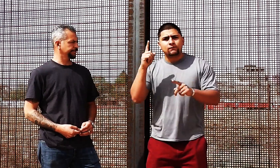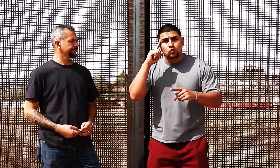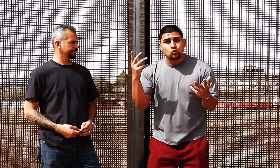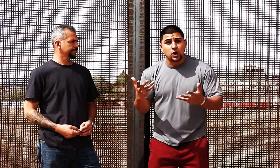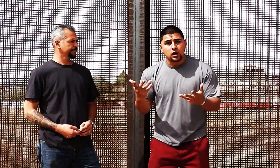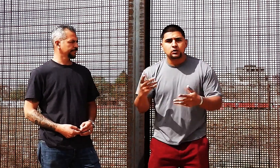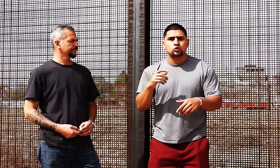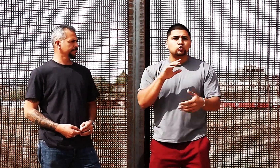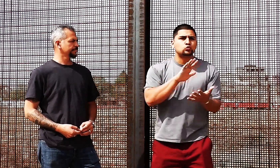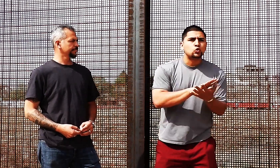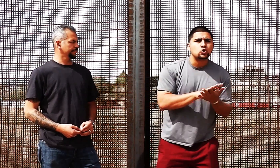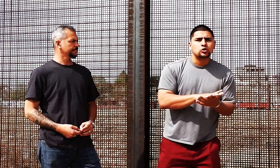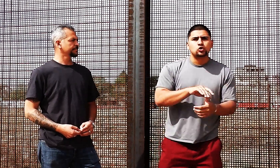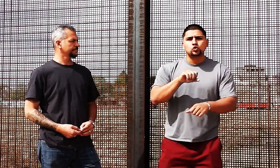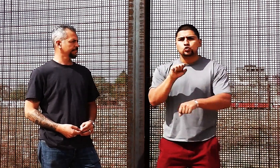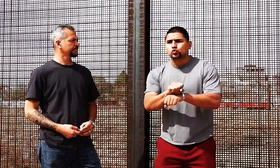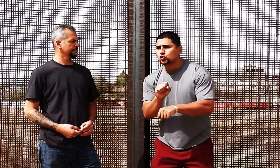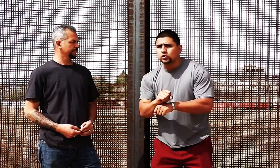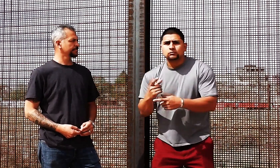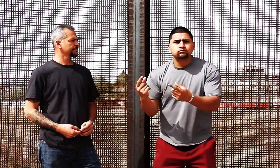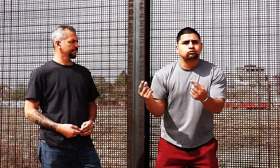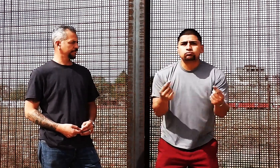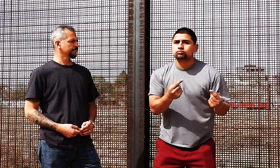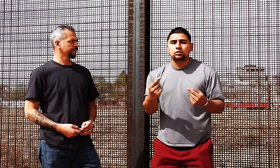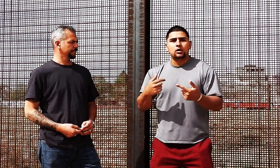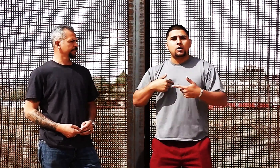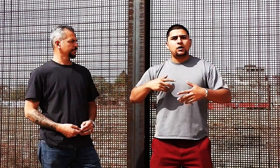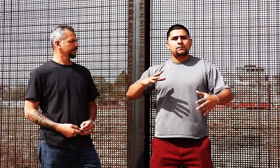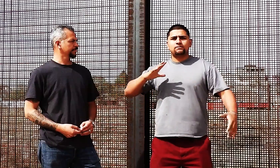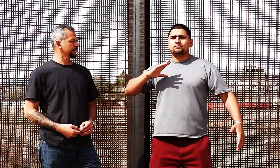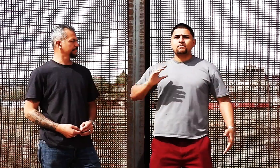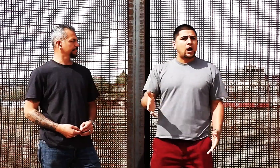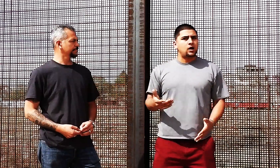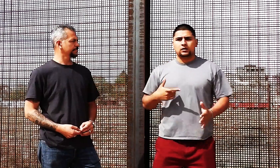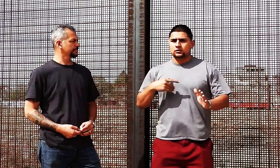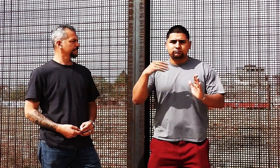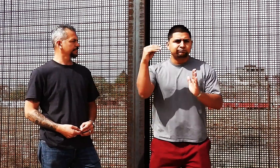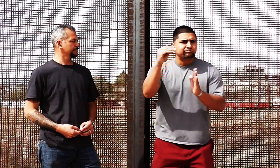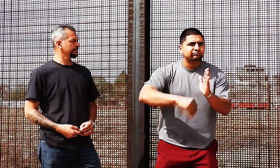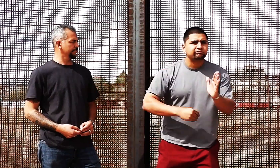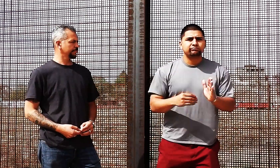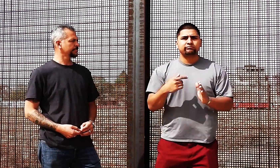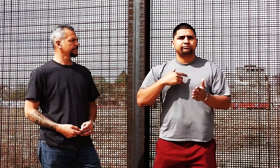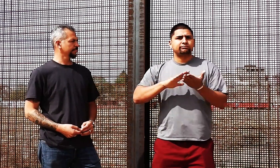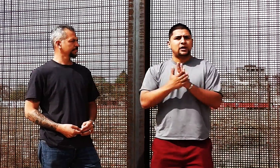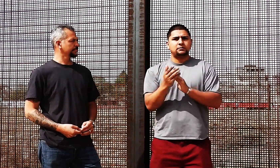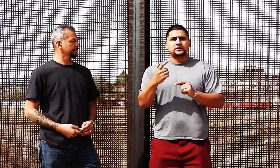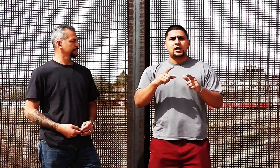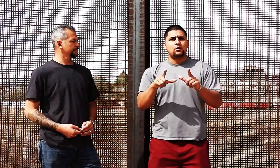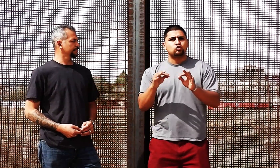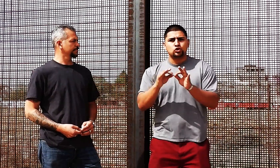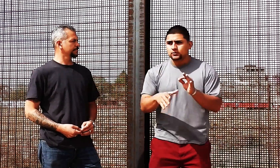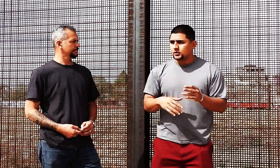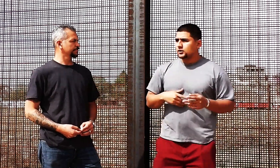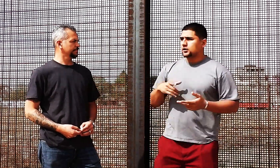It was permit for me to be able to go school and get job. I was thrilled. I was able to get a job as sign language interpreter.